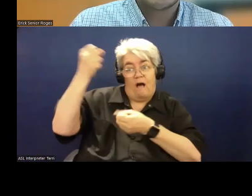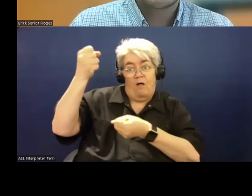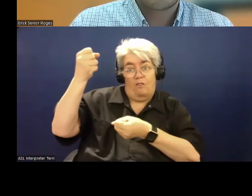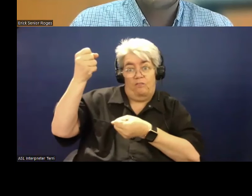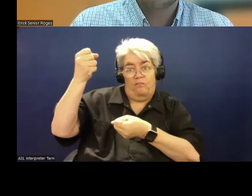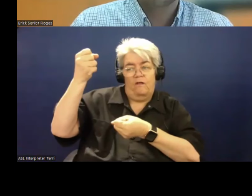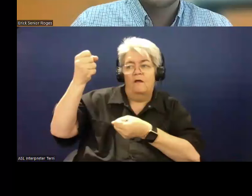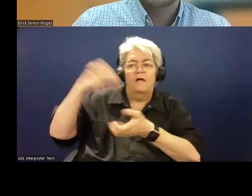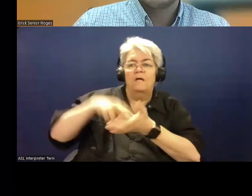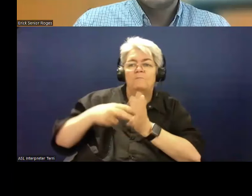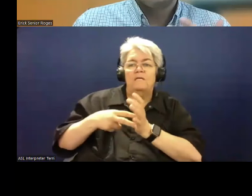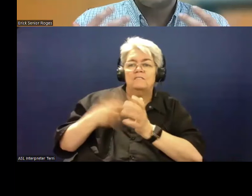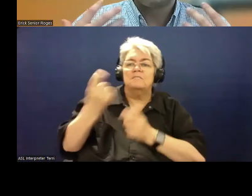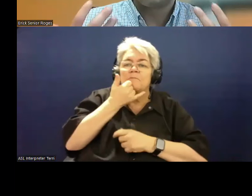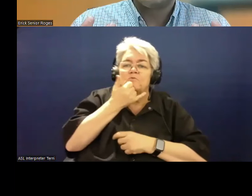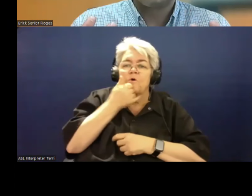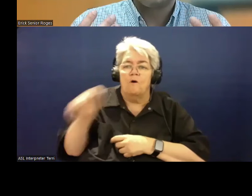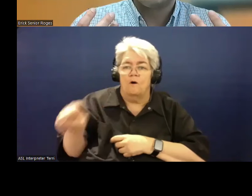WEAKNESS. WE NEED TO TAKE THIS INTO